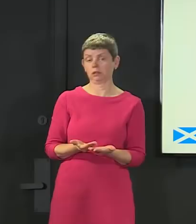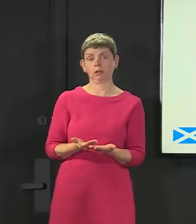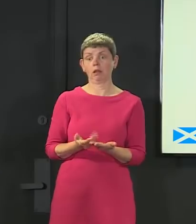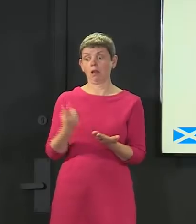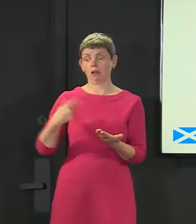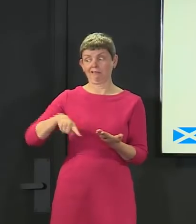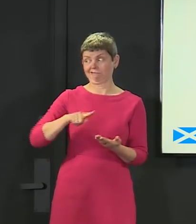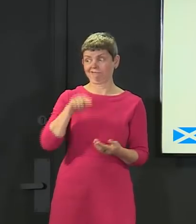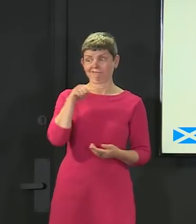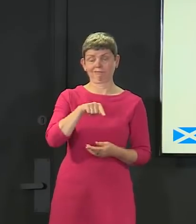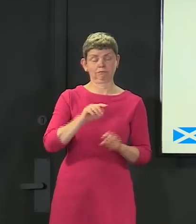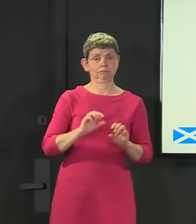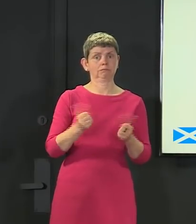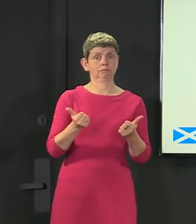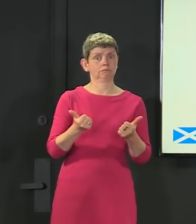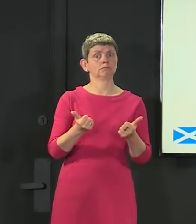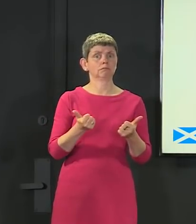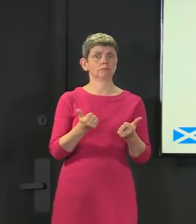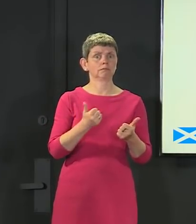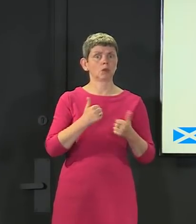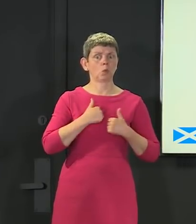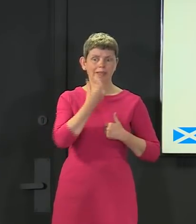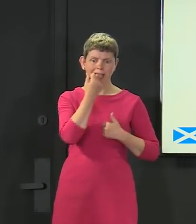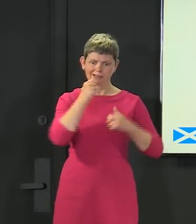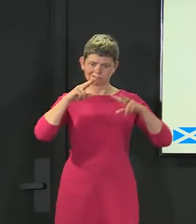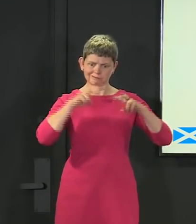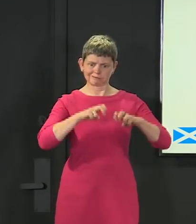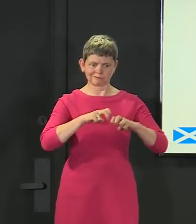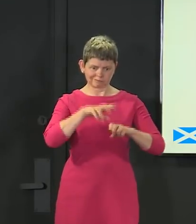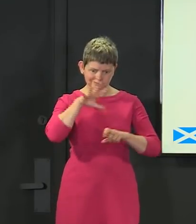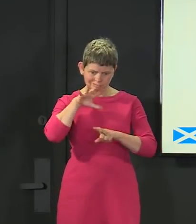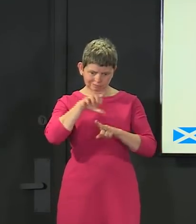genomic sequencing as well and that will serve as well for the future both in terms of how we